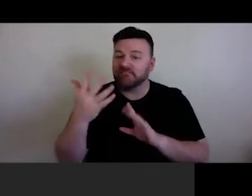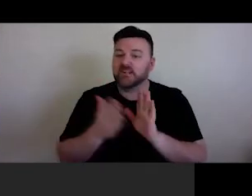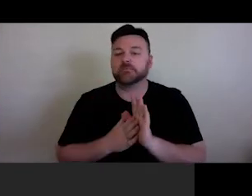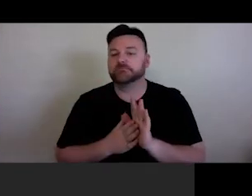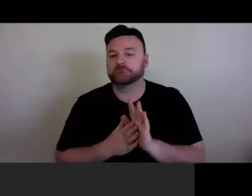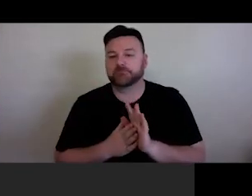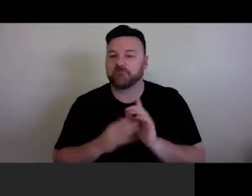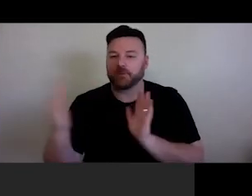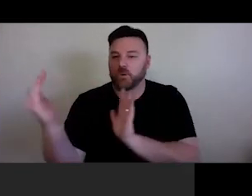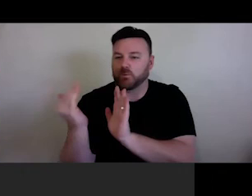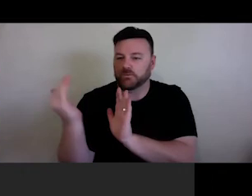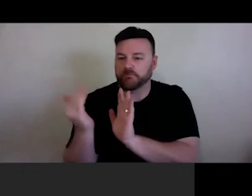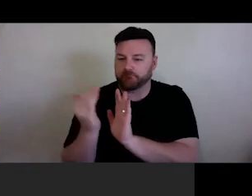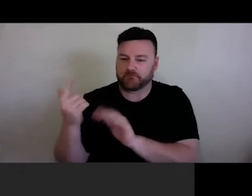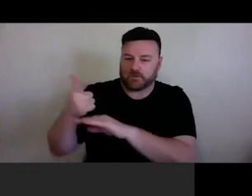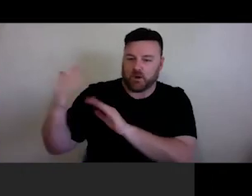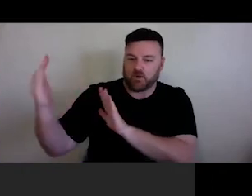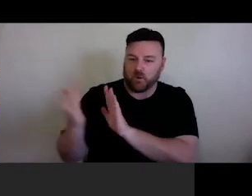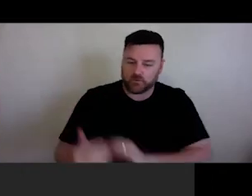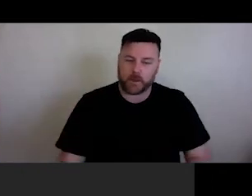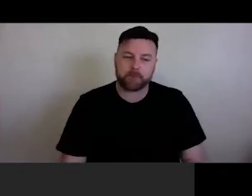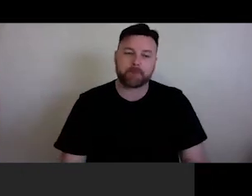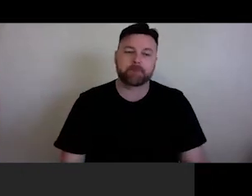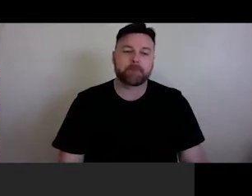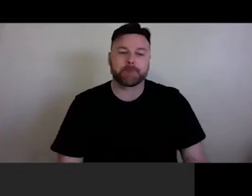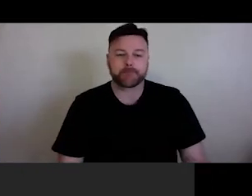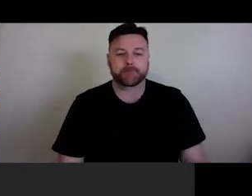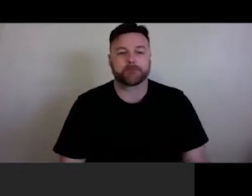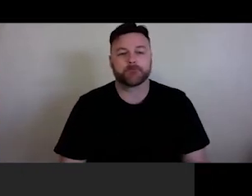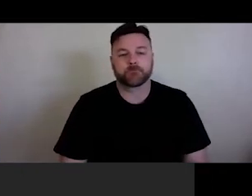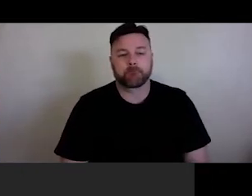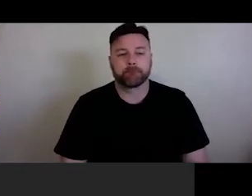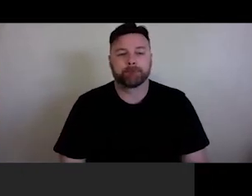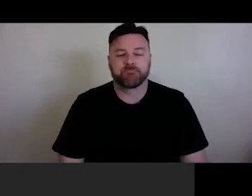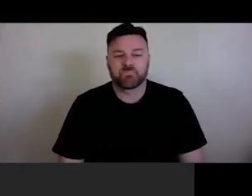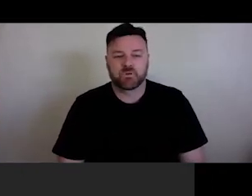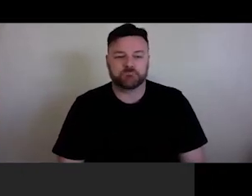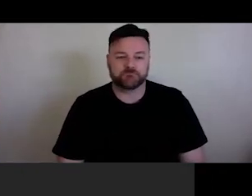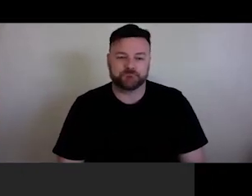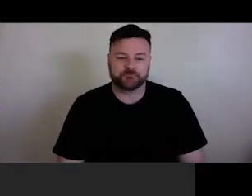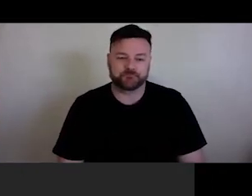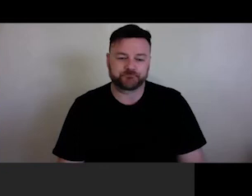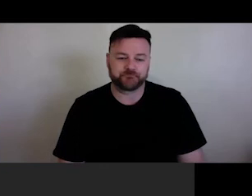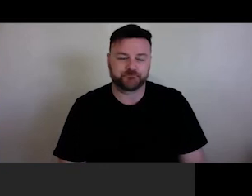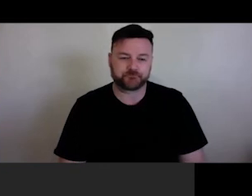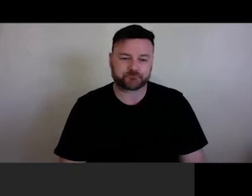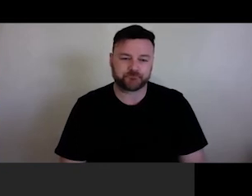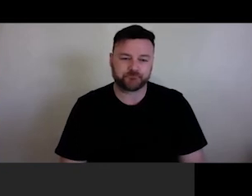from the swivper unless you have a whole heap of extra adaptors or extra things to run the distance. We recommend also this piece of